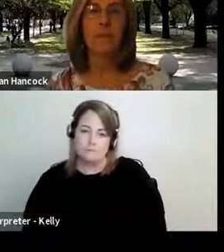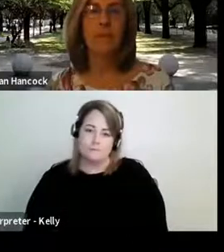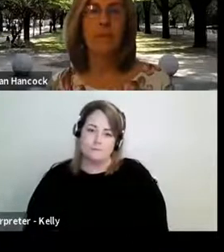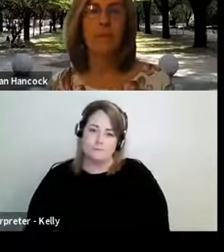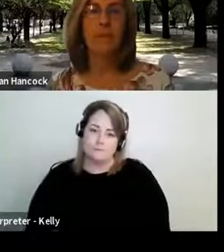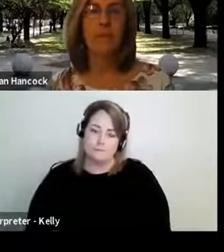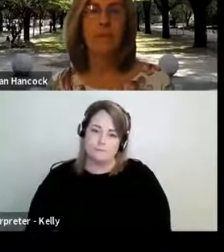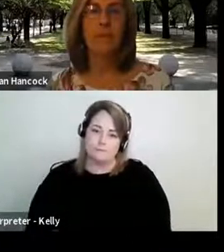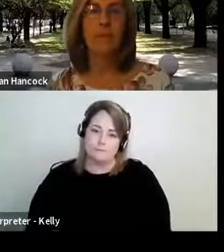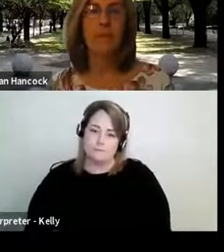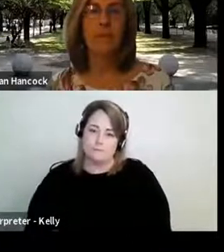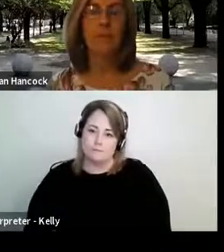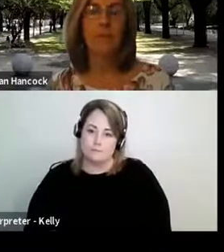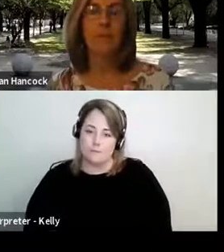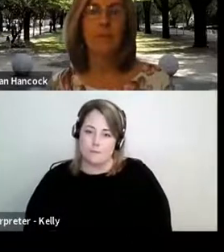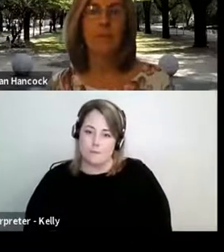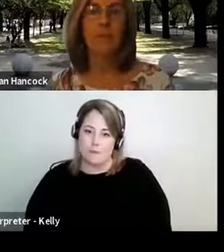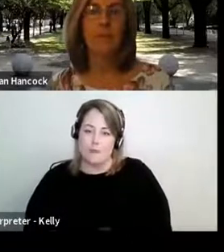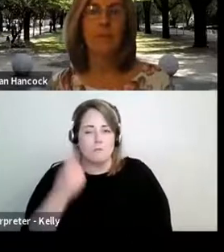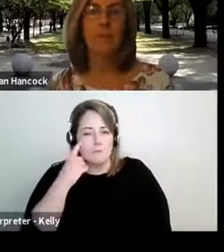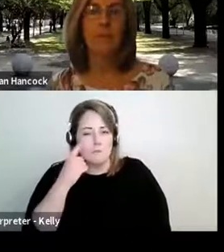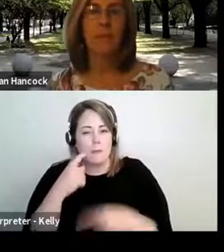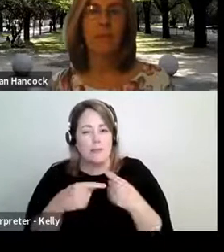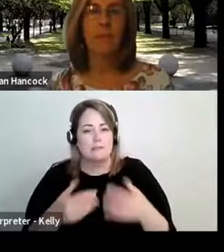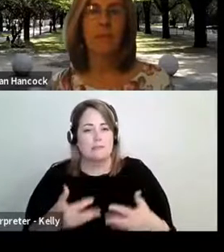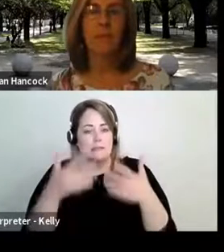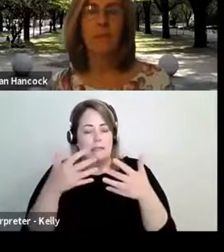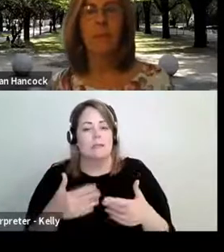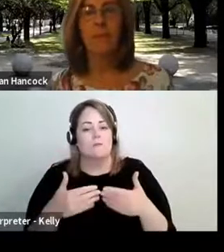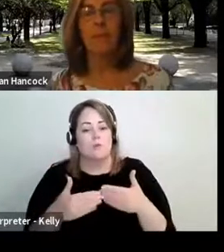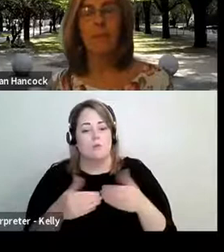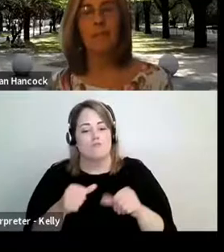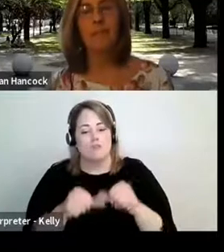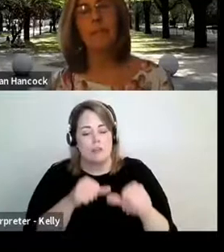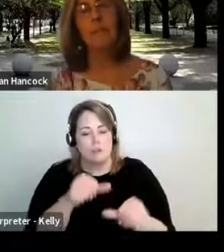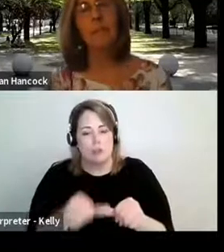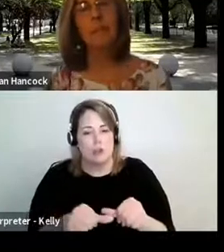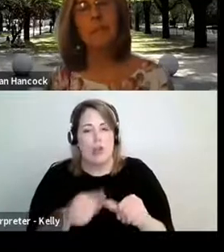getting stats on progression and completion but we found that to be quite problematic because it's